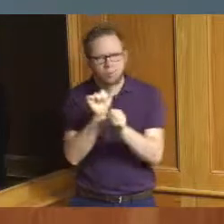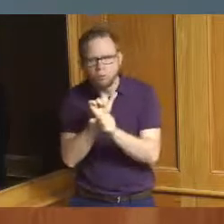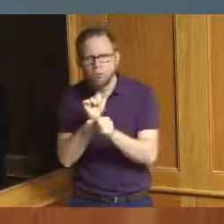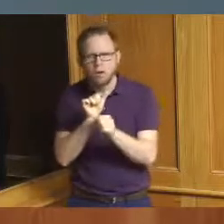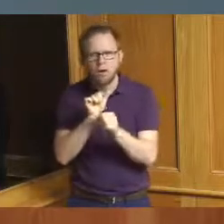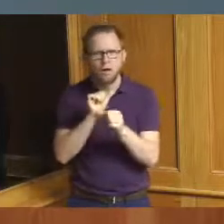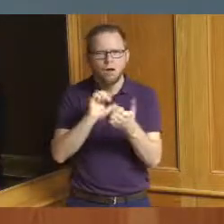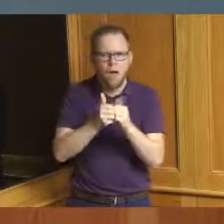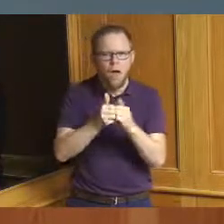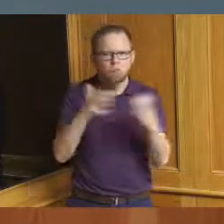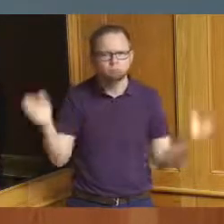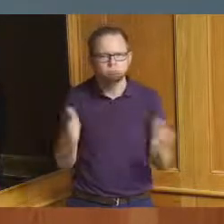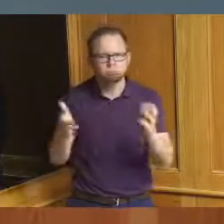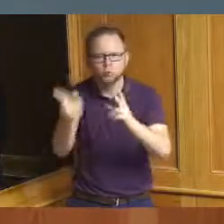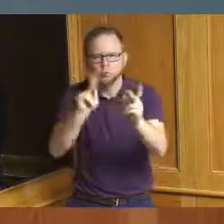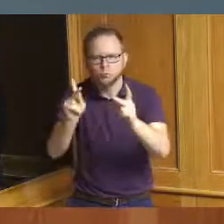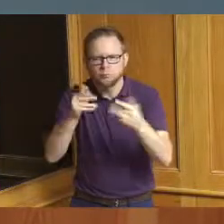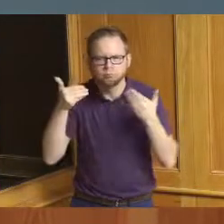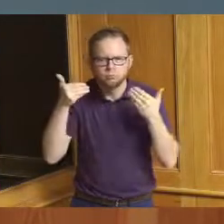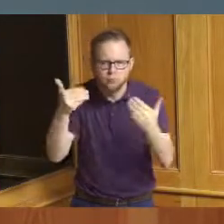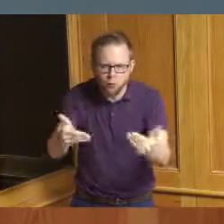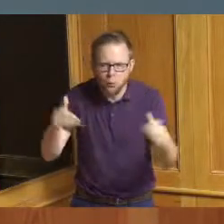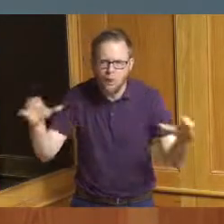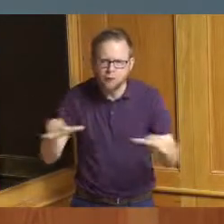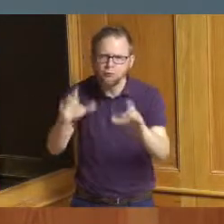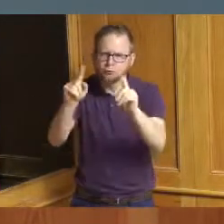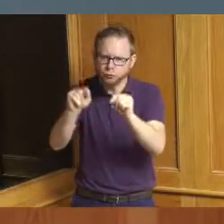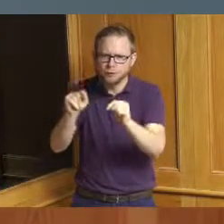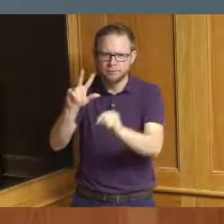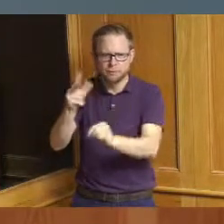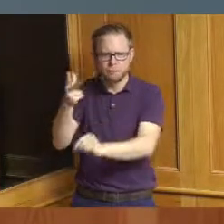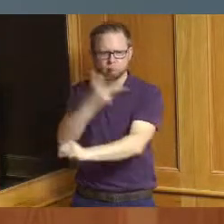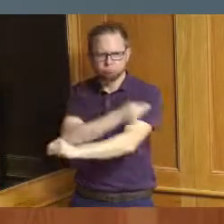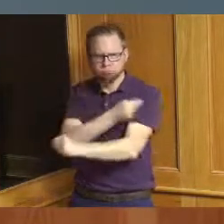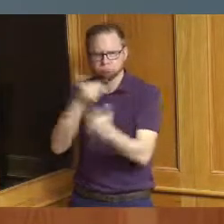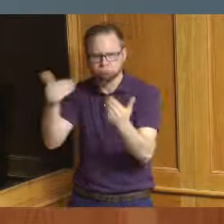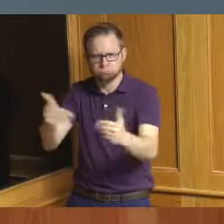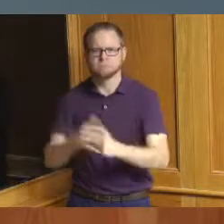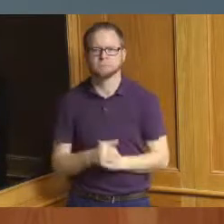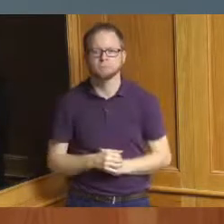motivate people even more to to do that and as far as the number of vaccines and the percentage